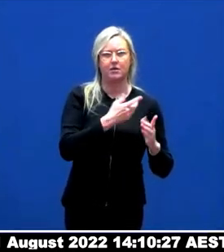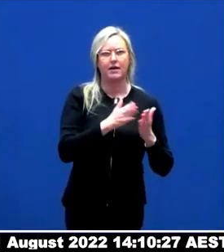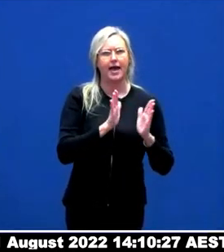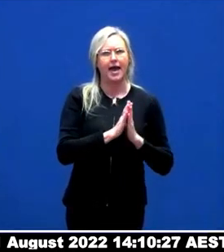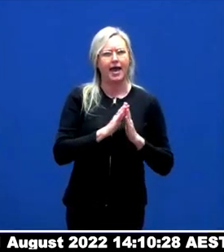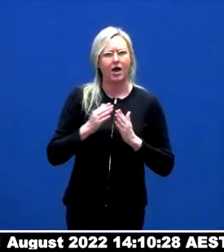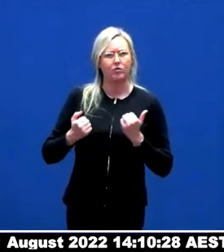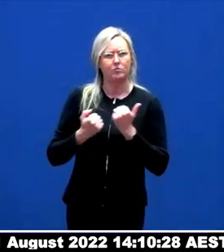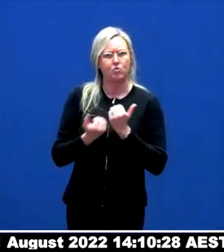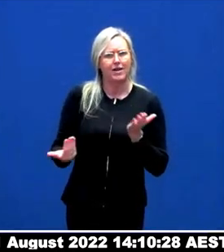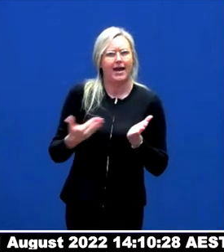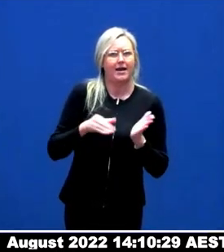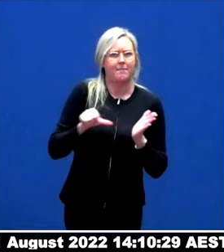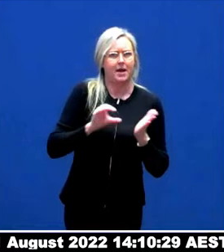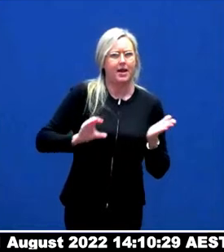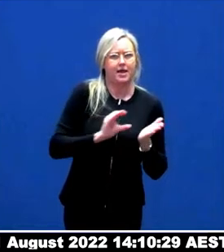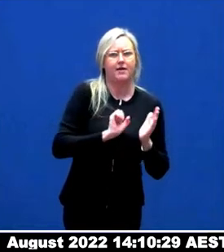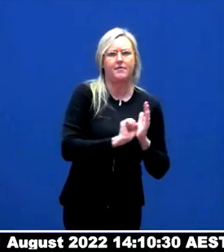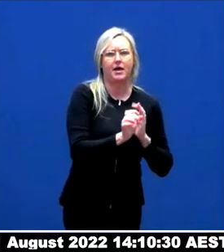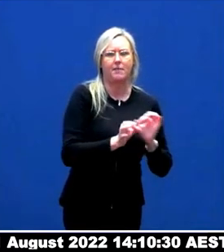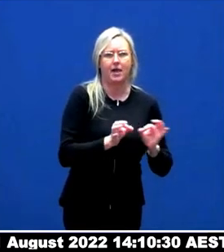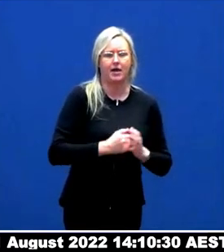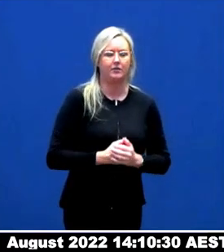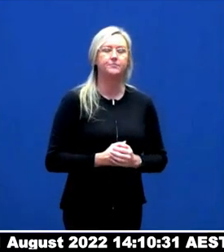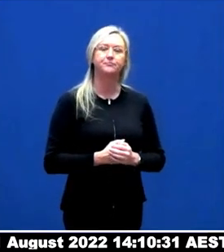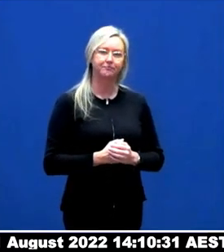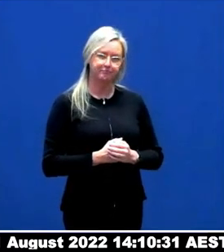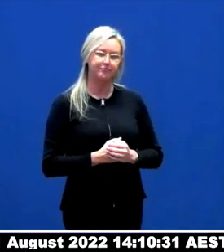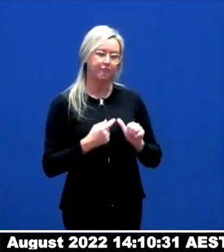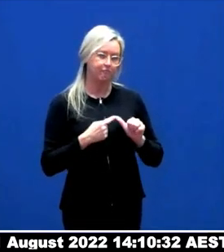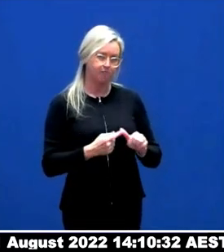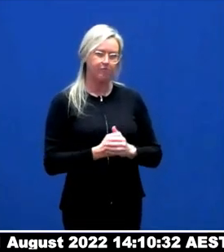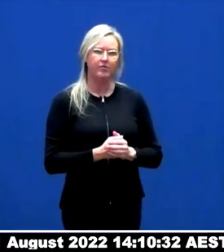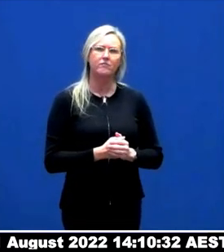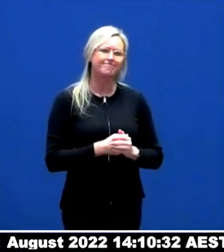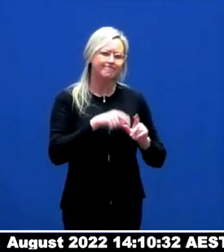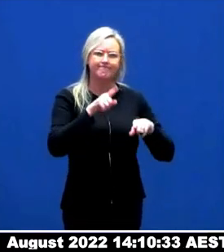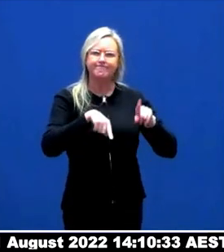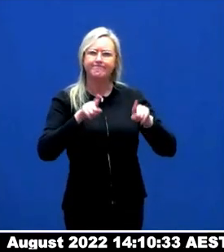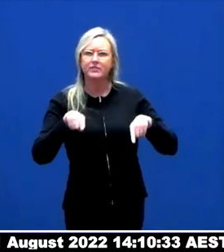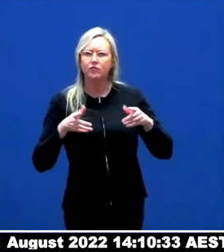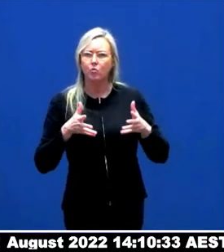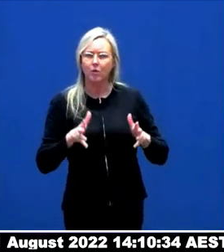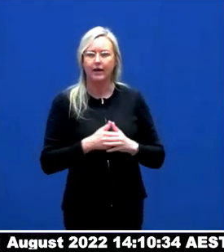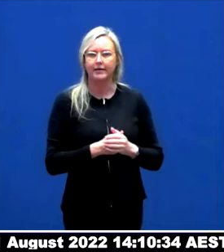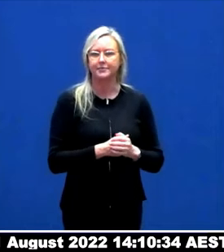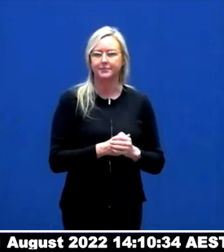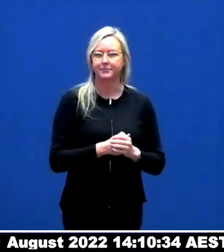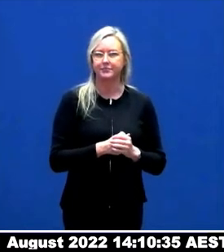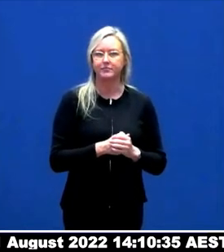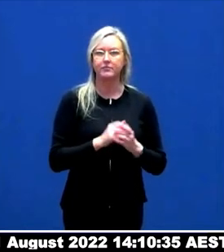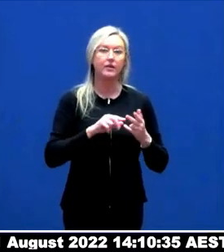So, a range of ways that the - if in the pre-planning meeting those types of